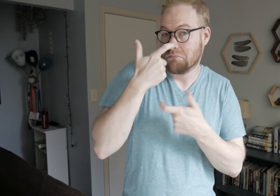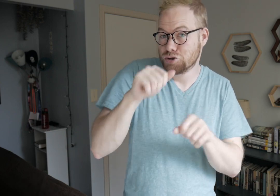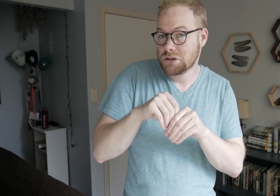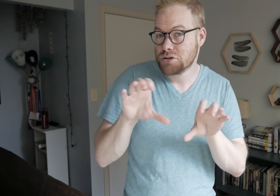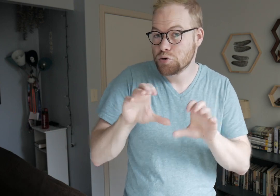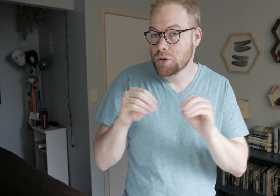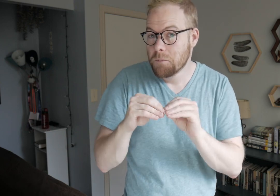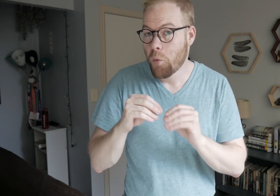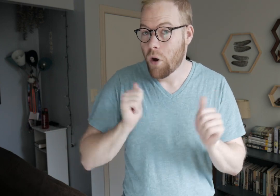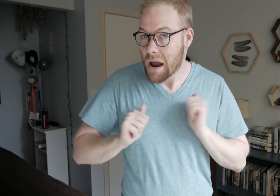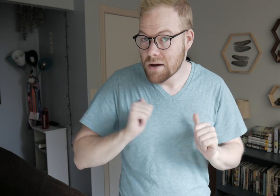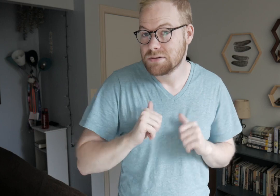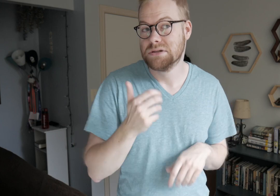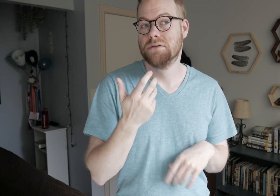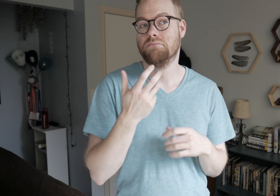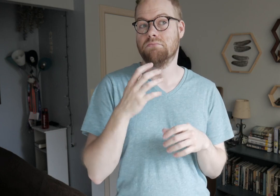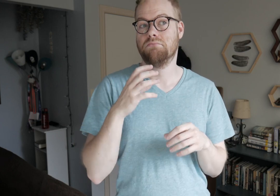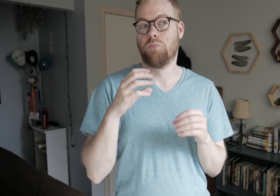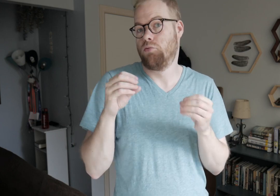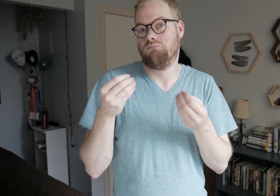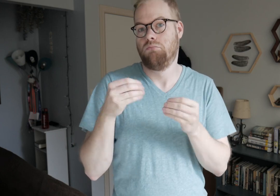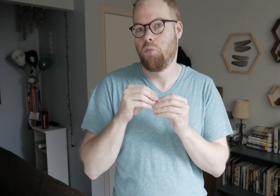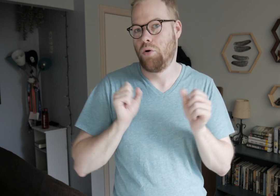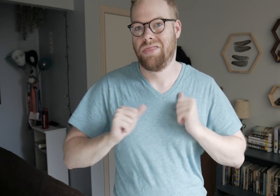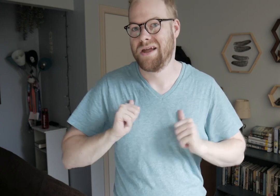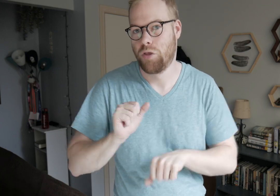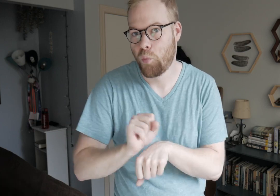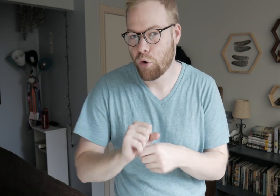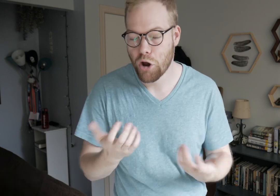I'm interested in doing more acting or theater work.